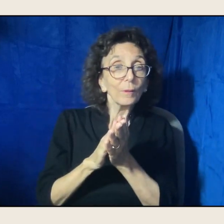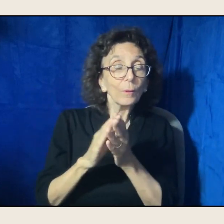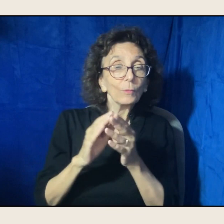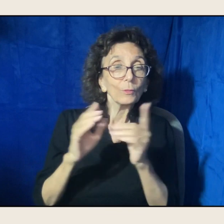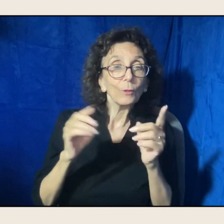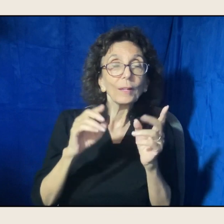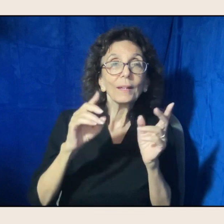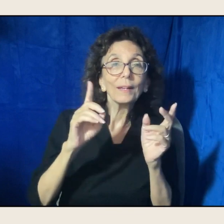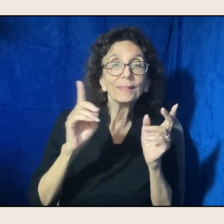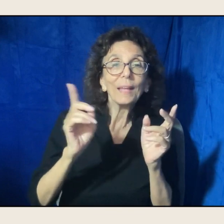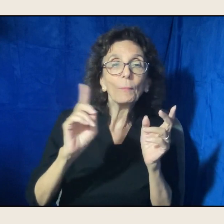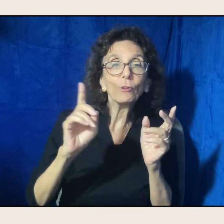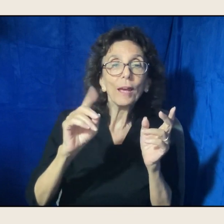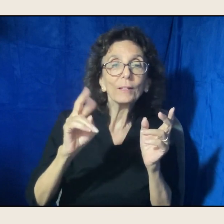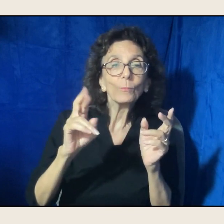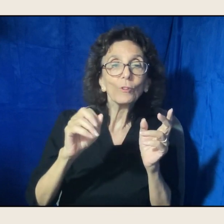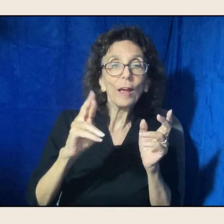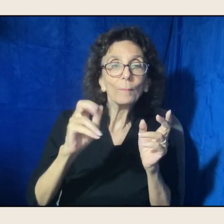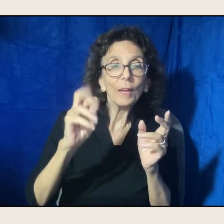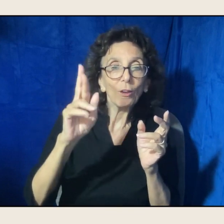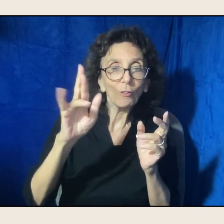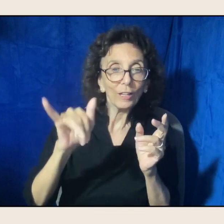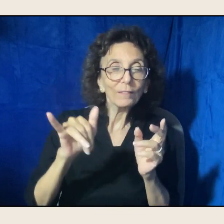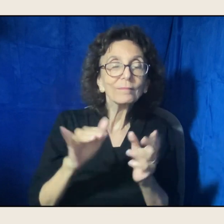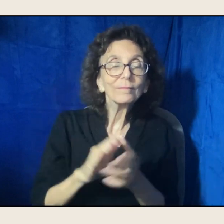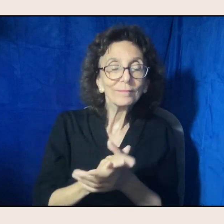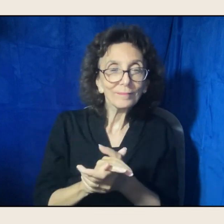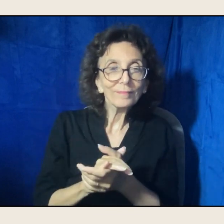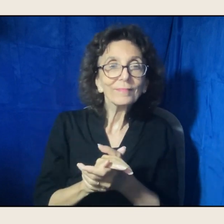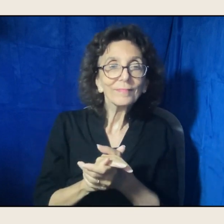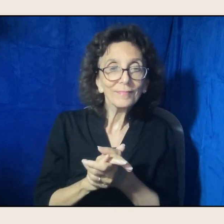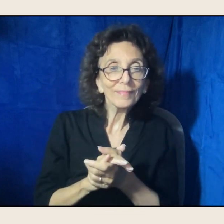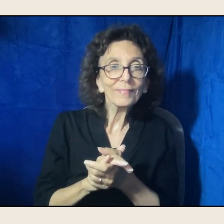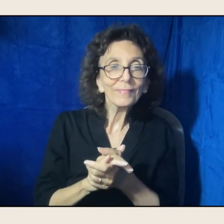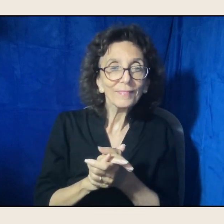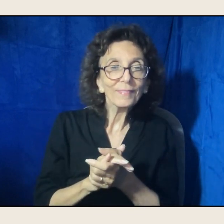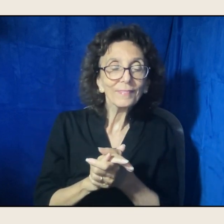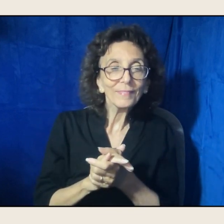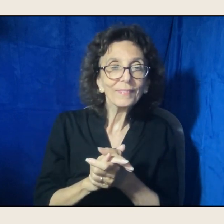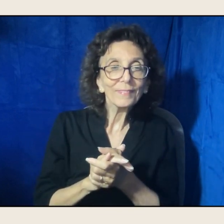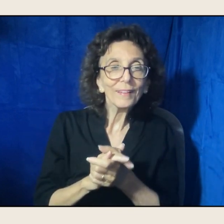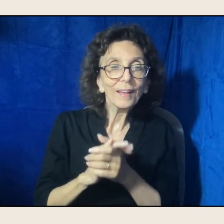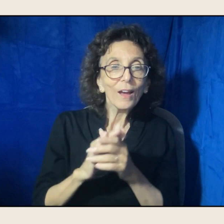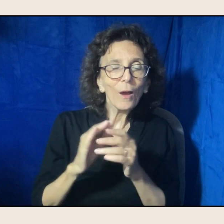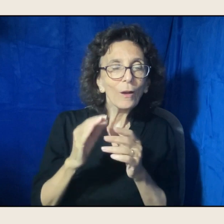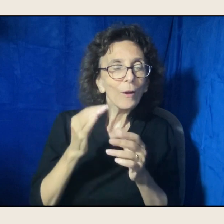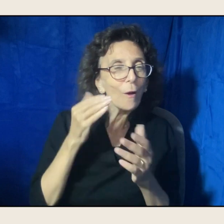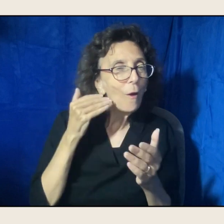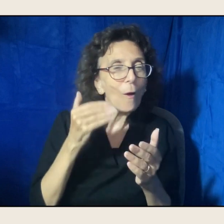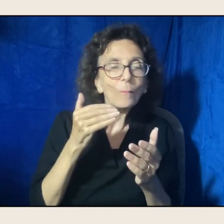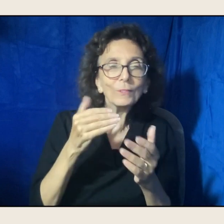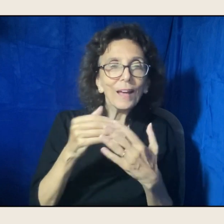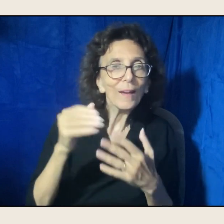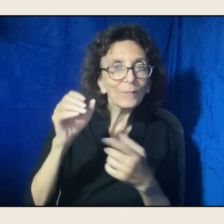And when it was almost time for the South Carolina primary,